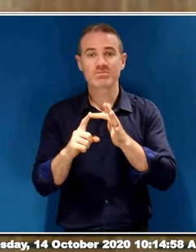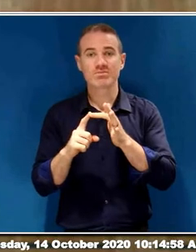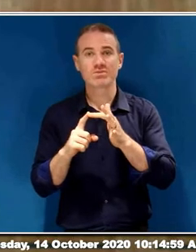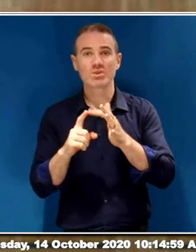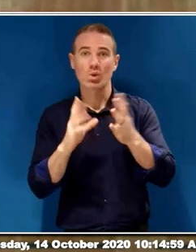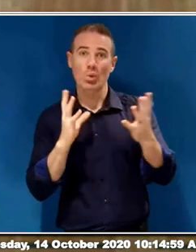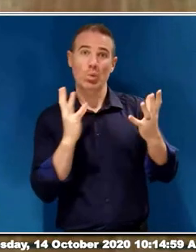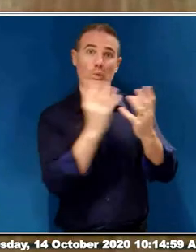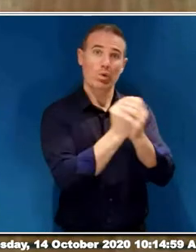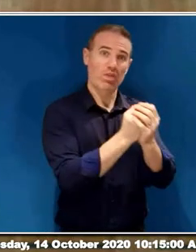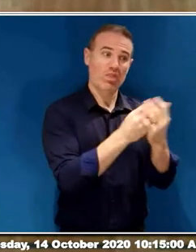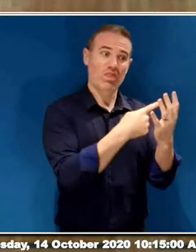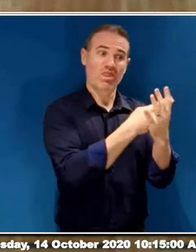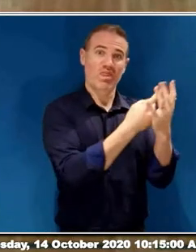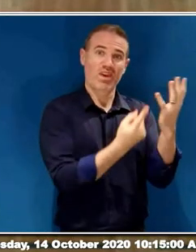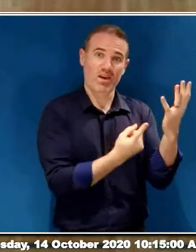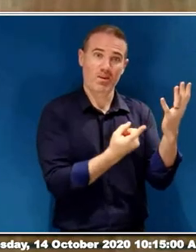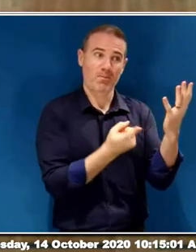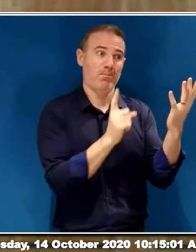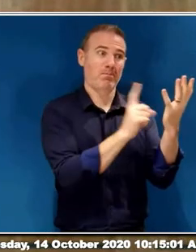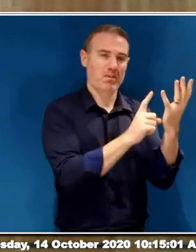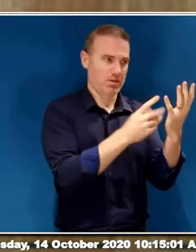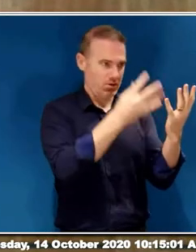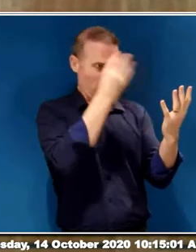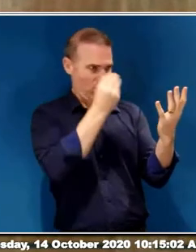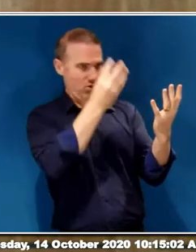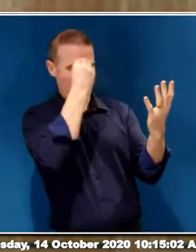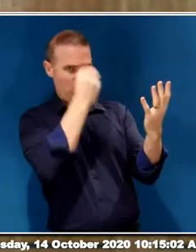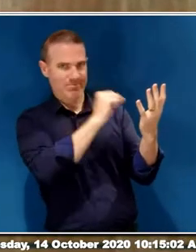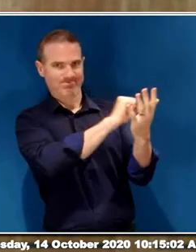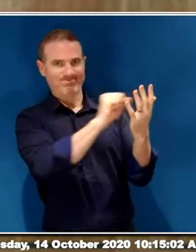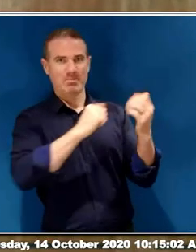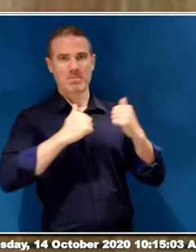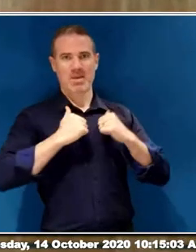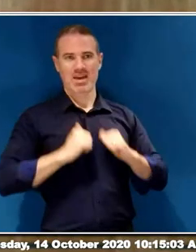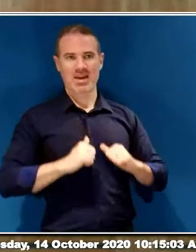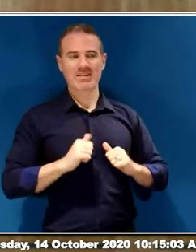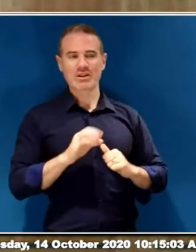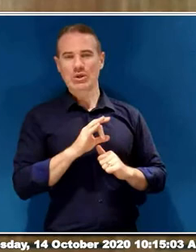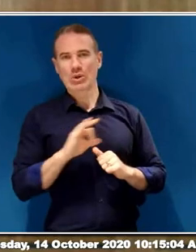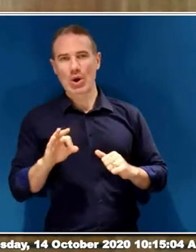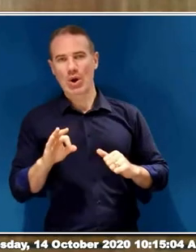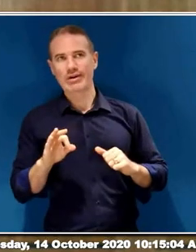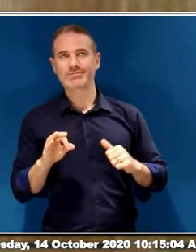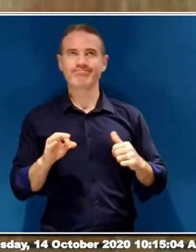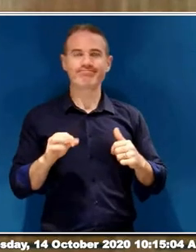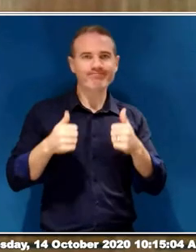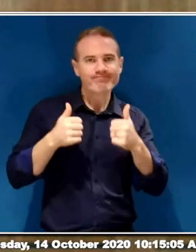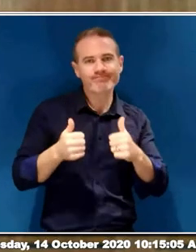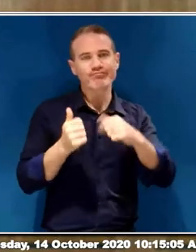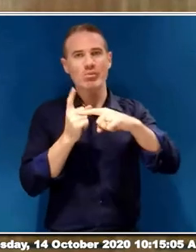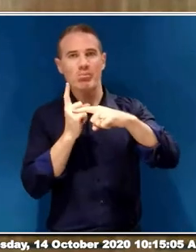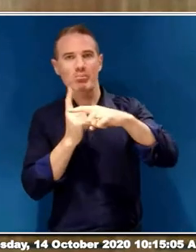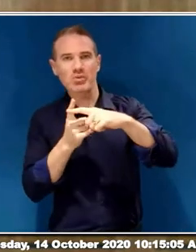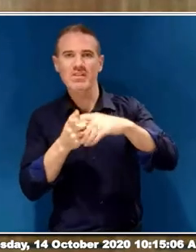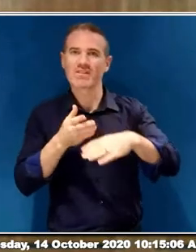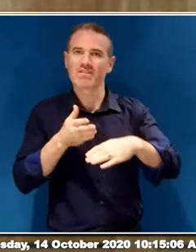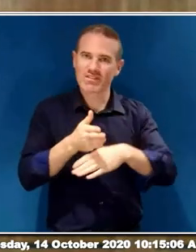functional or reflective of the kinds of things that he would be exposed to within our family home.